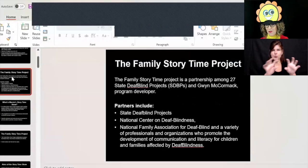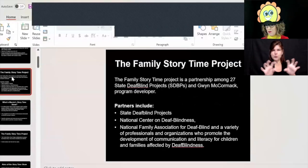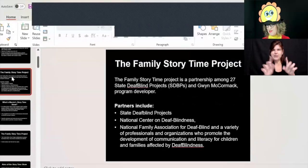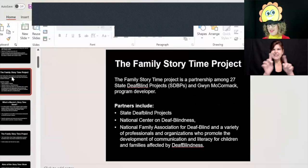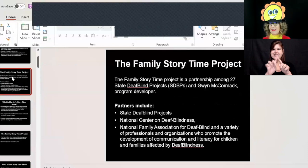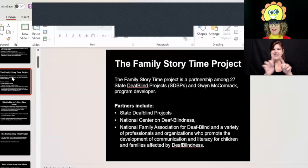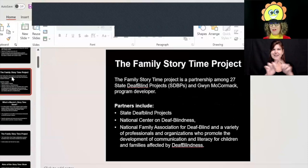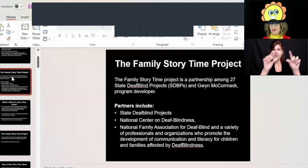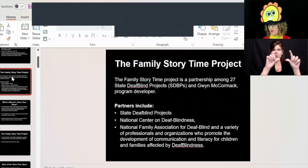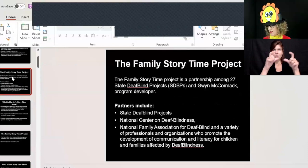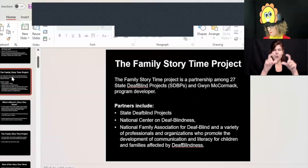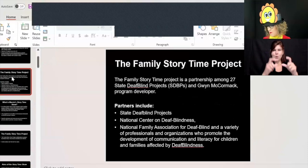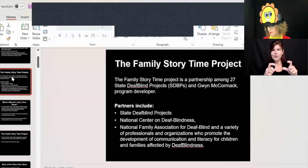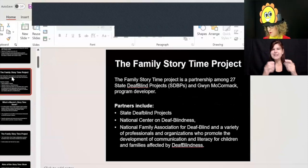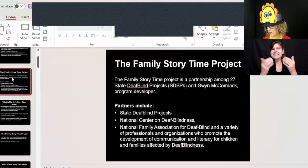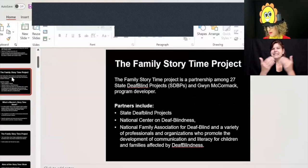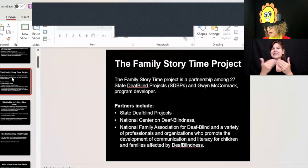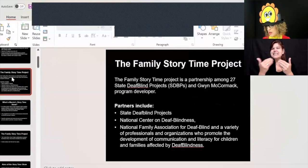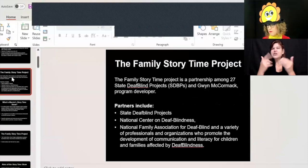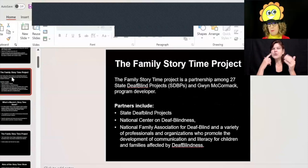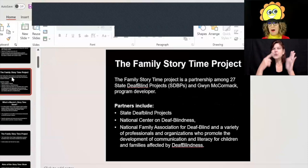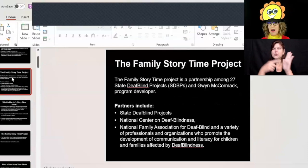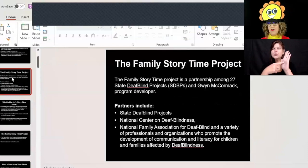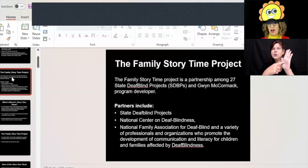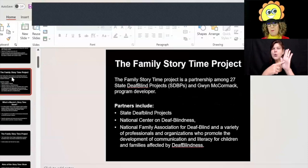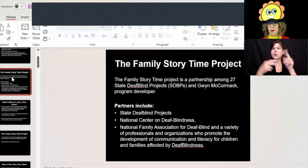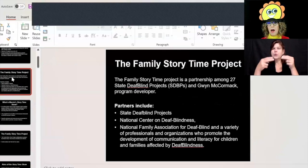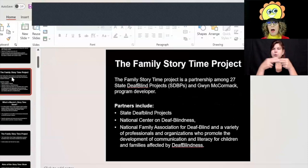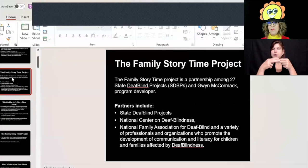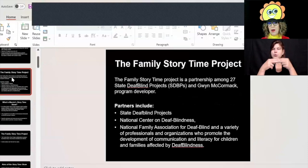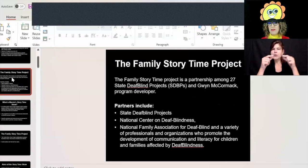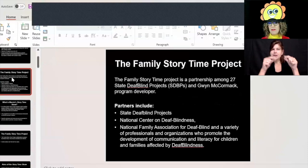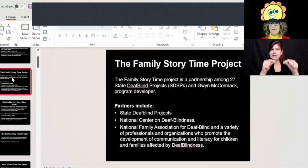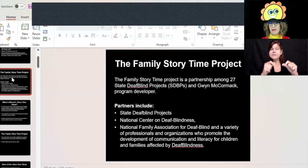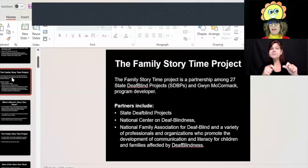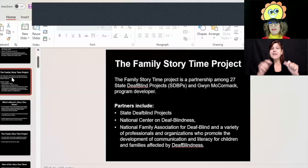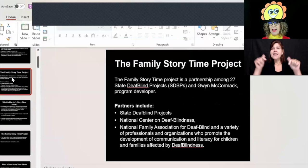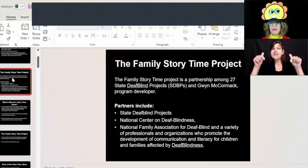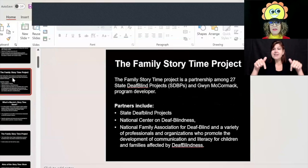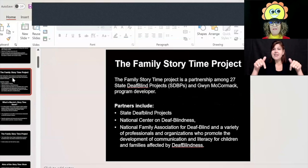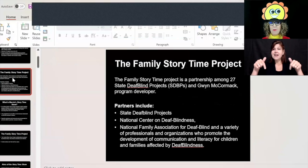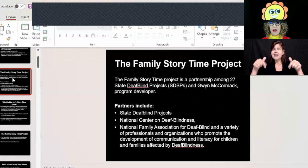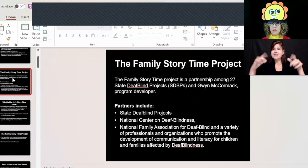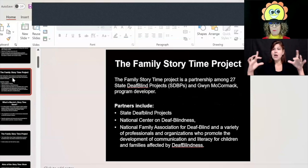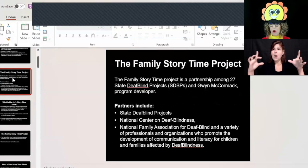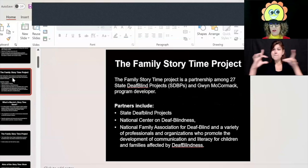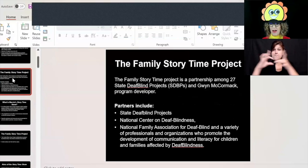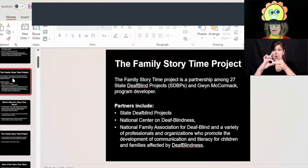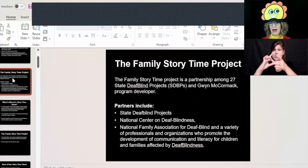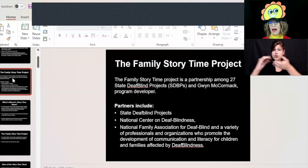So I thought it was easier to show it on a PowerPoint. There's a partnership of 27 State DeafBlind Projects